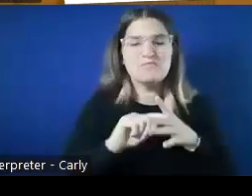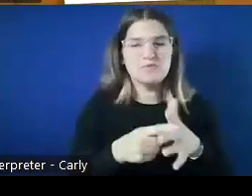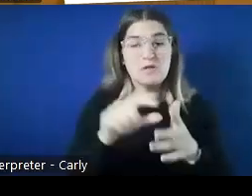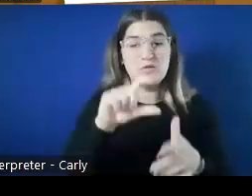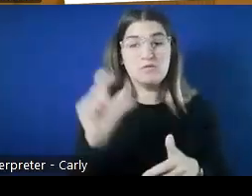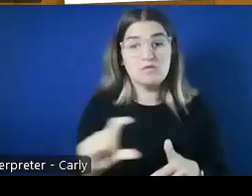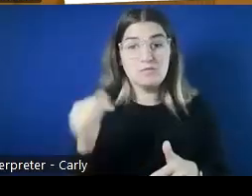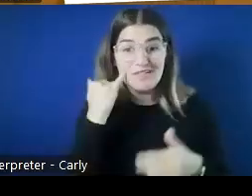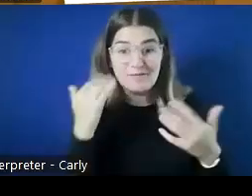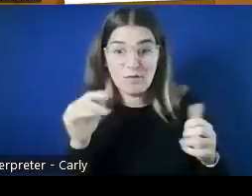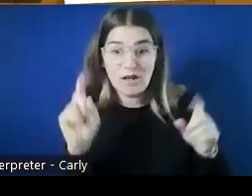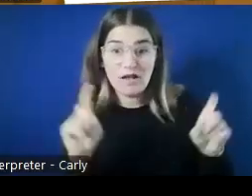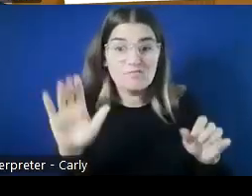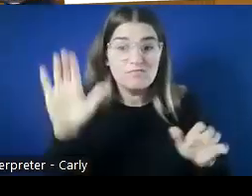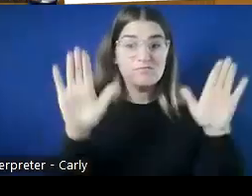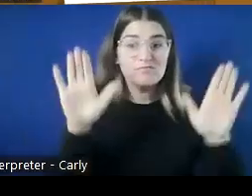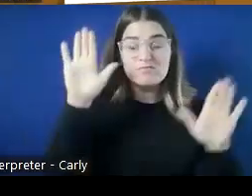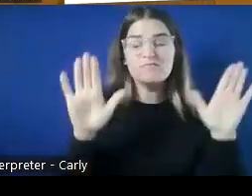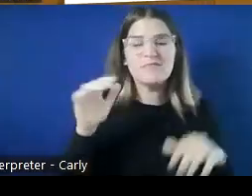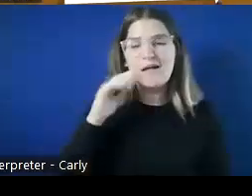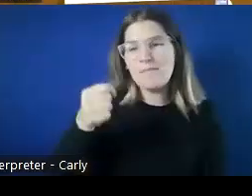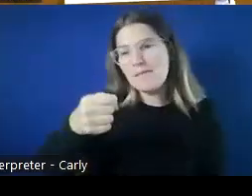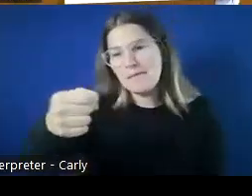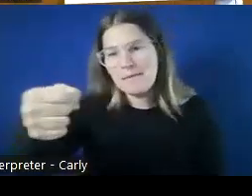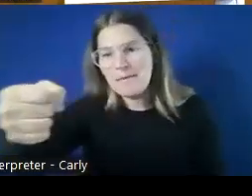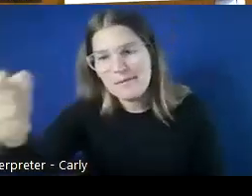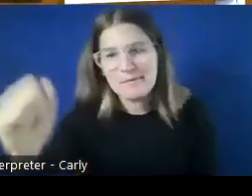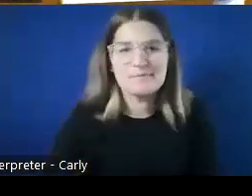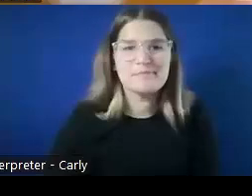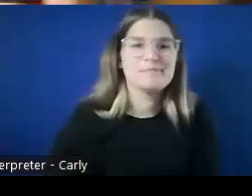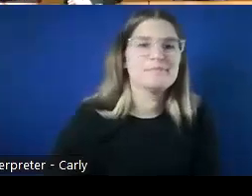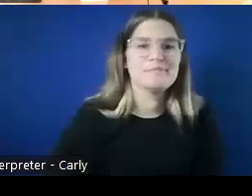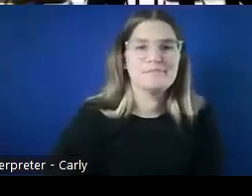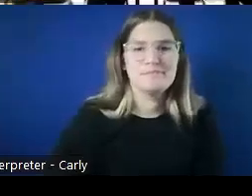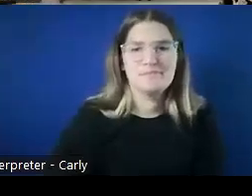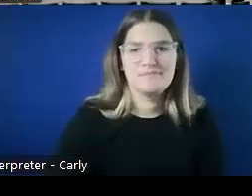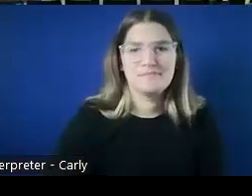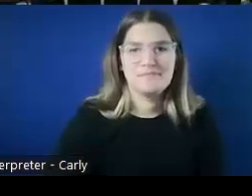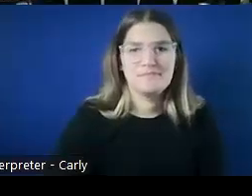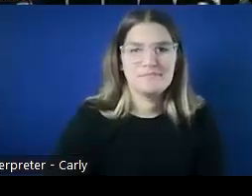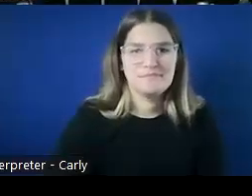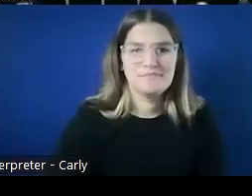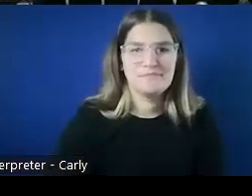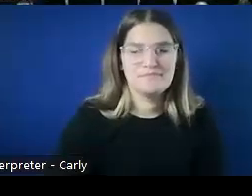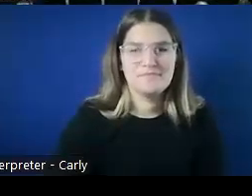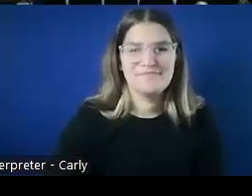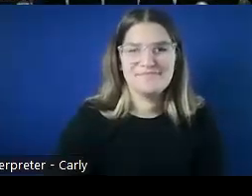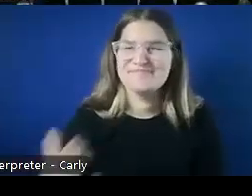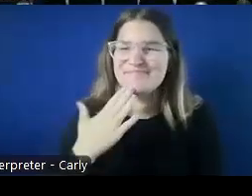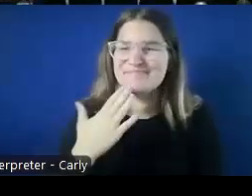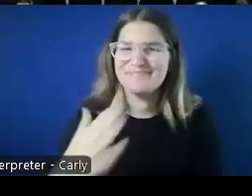if you'd like to ask a question and Sean will get you a microphone oh thank you okay the